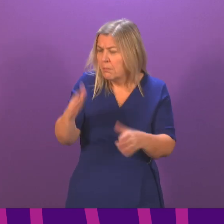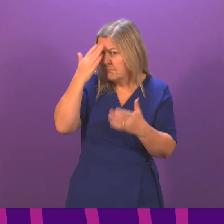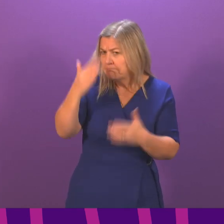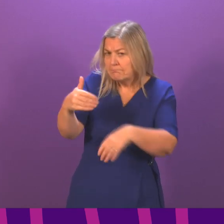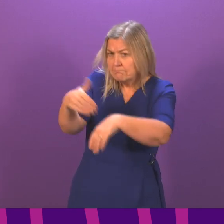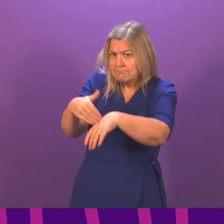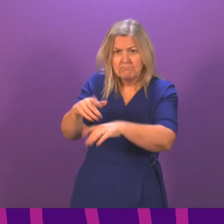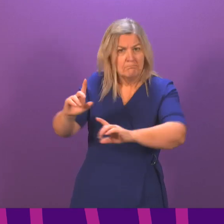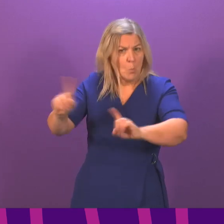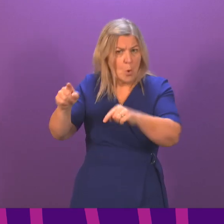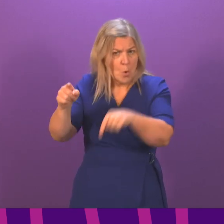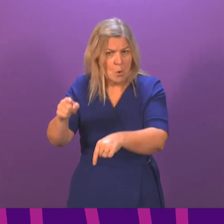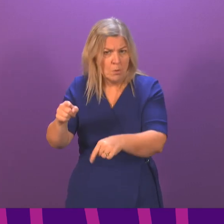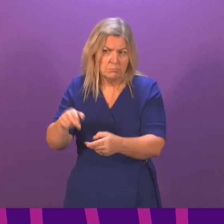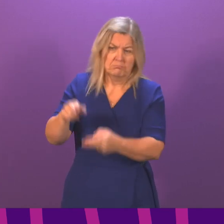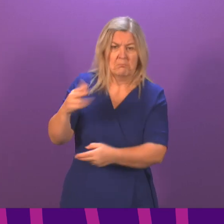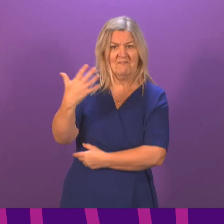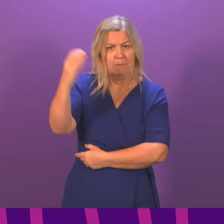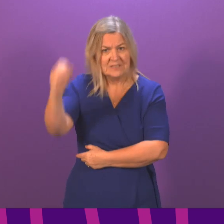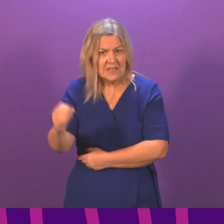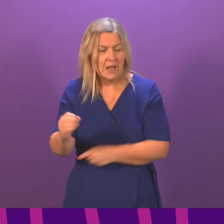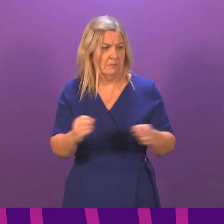from area to area, and relatively small increases in numbers often result in high percentage